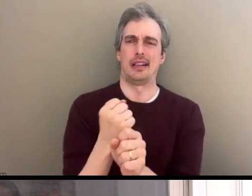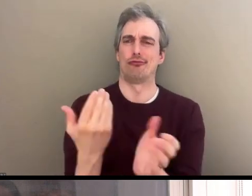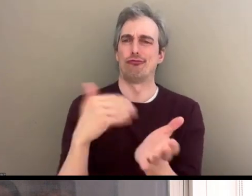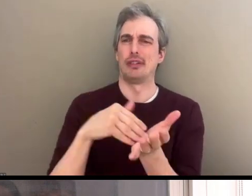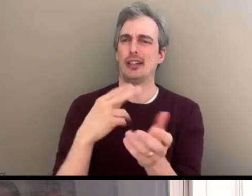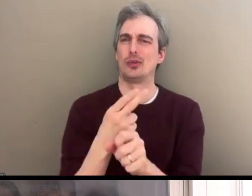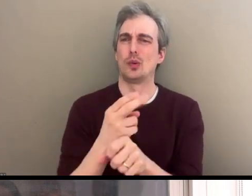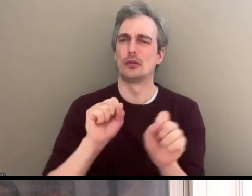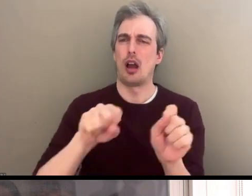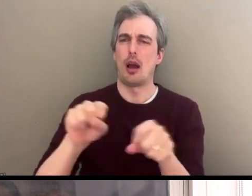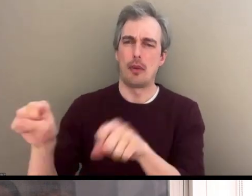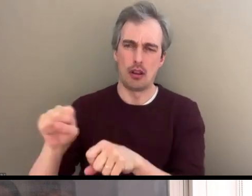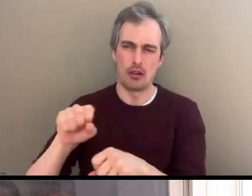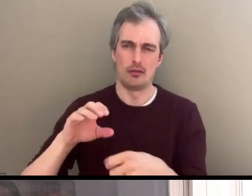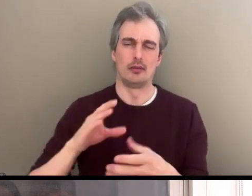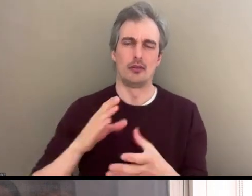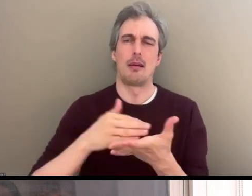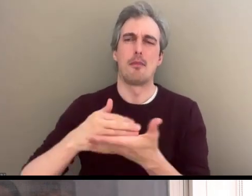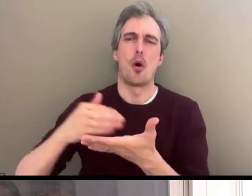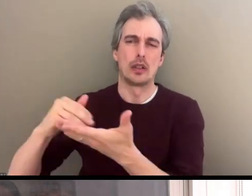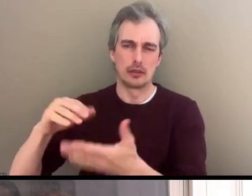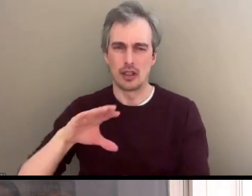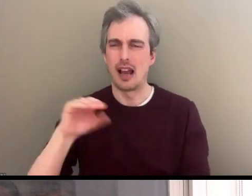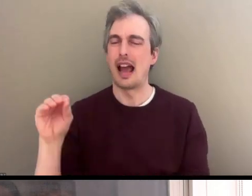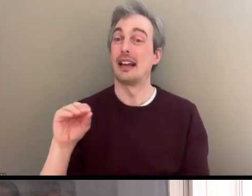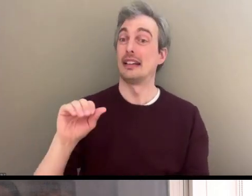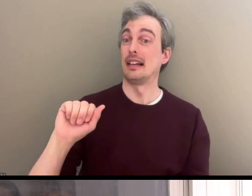the axe-accessibility linter already knows how to gauge them.